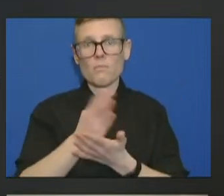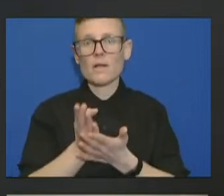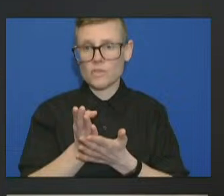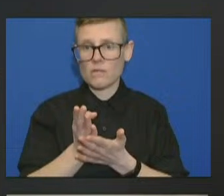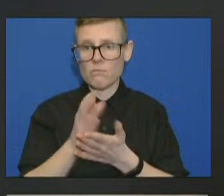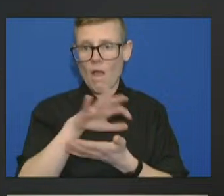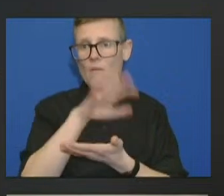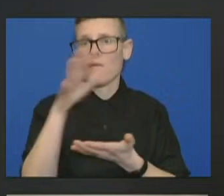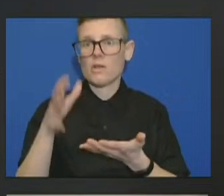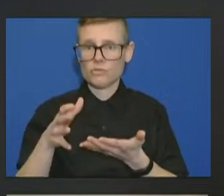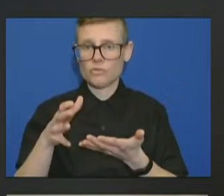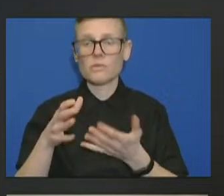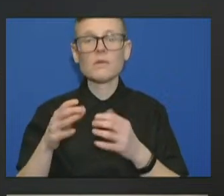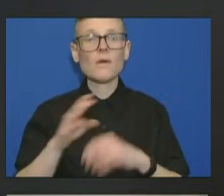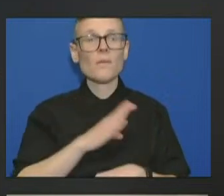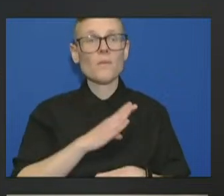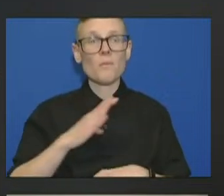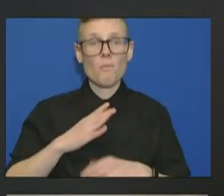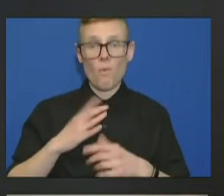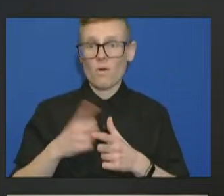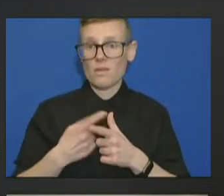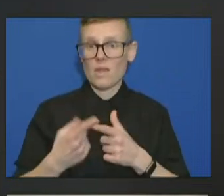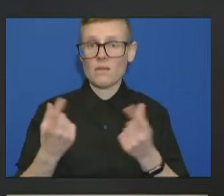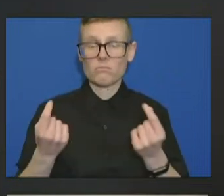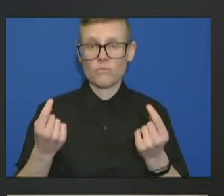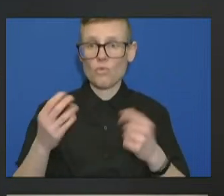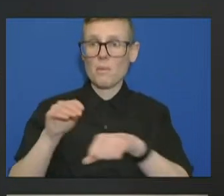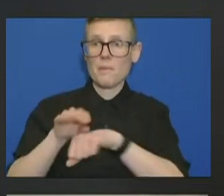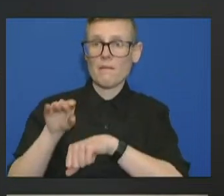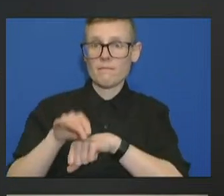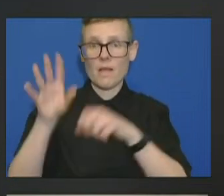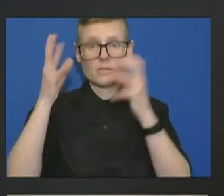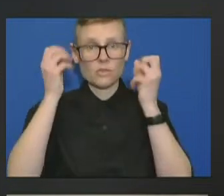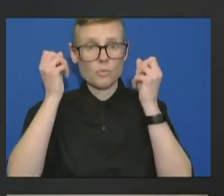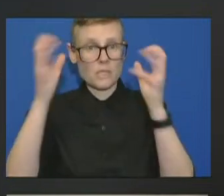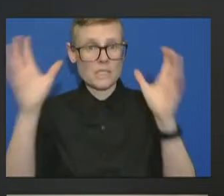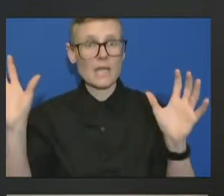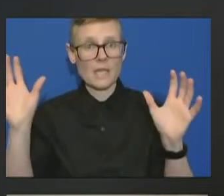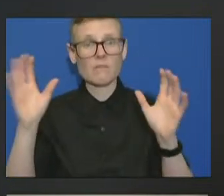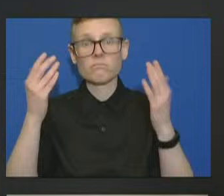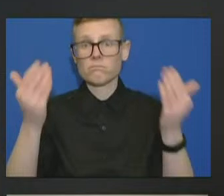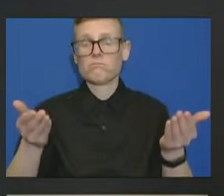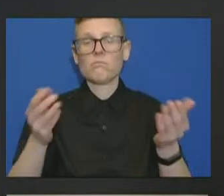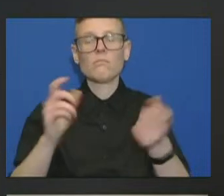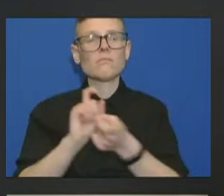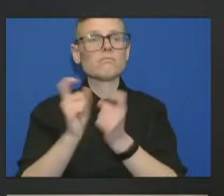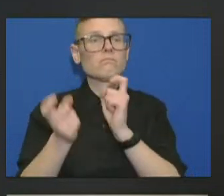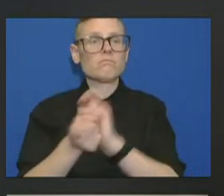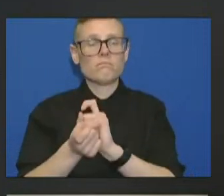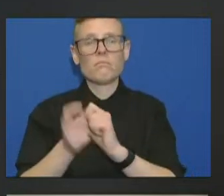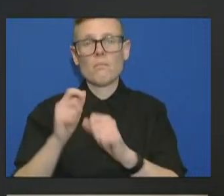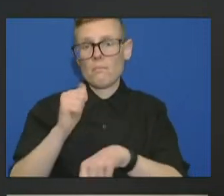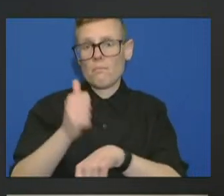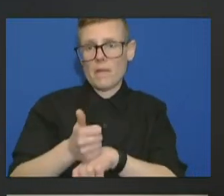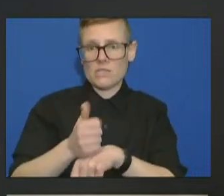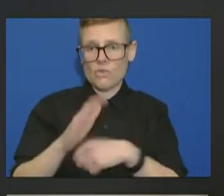appropriate the final budget amount, depending on what that final budget amount is, the